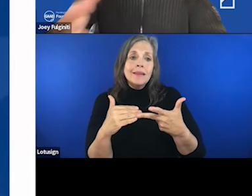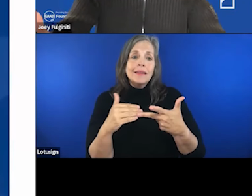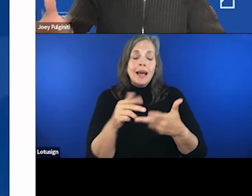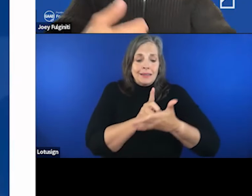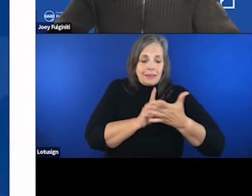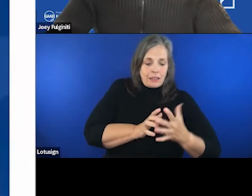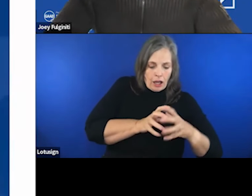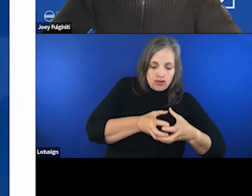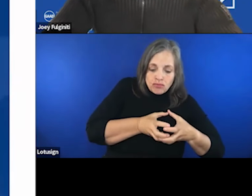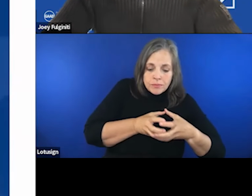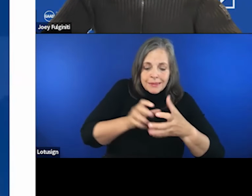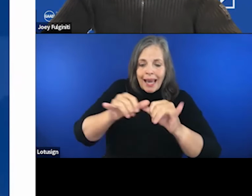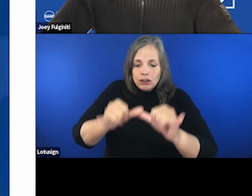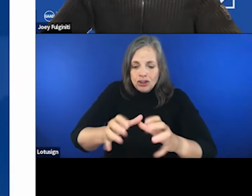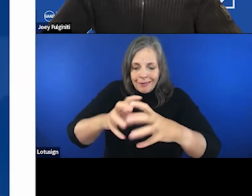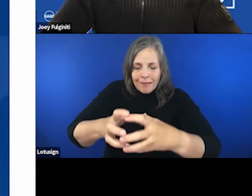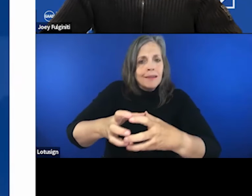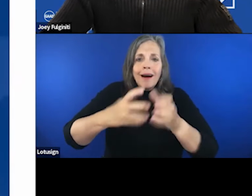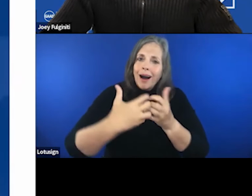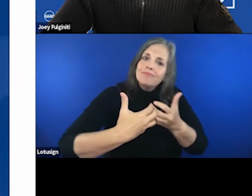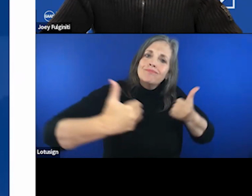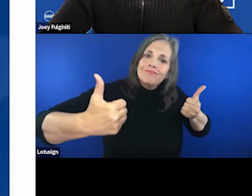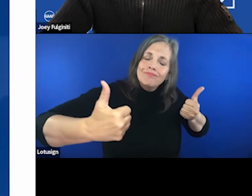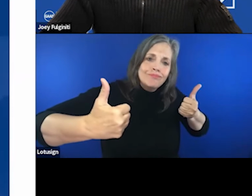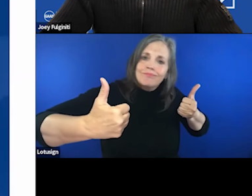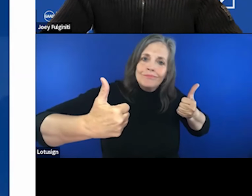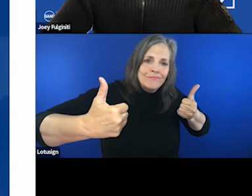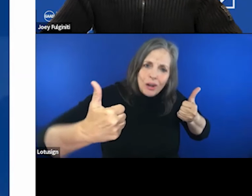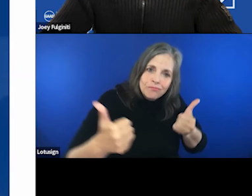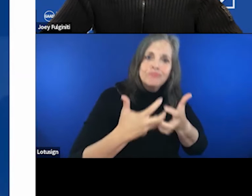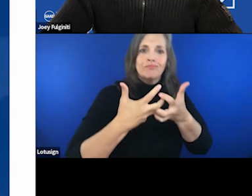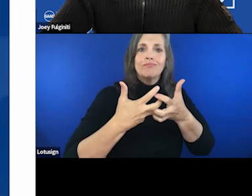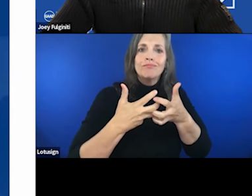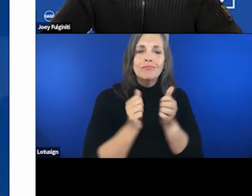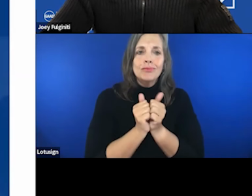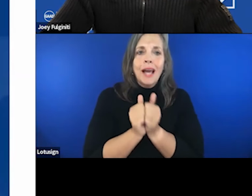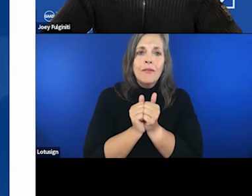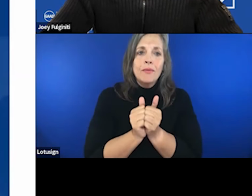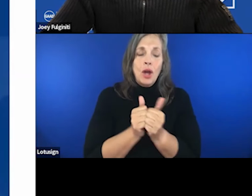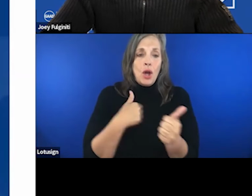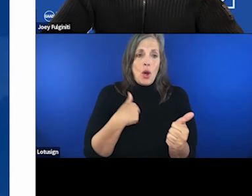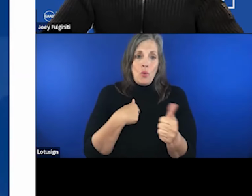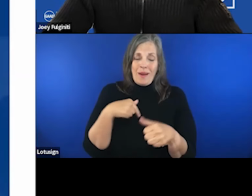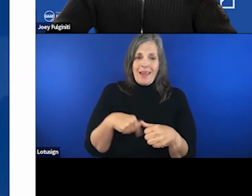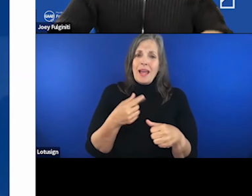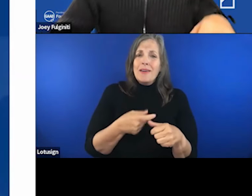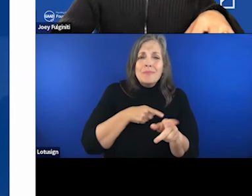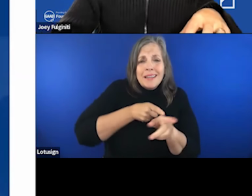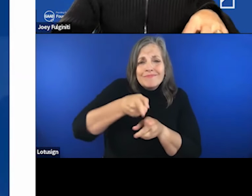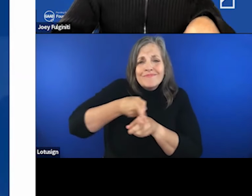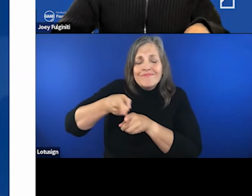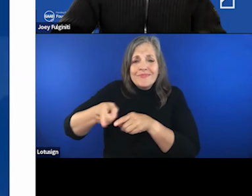at diamond we have a great team of accessibility subject matter experts so now I have my designers